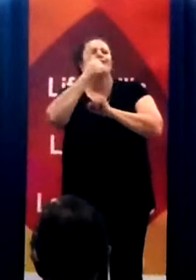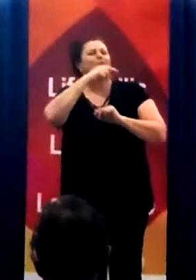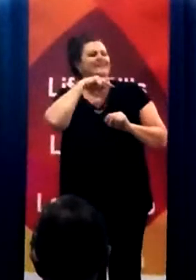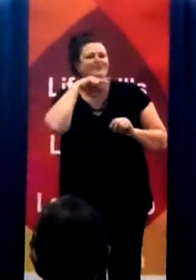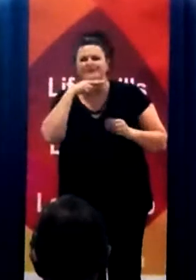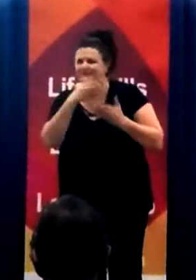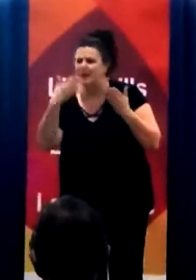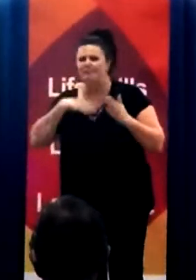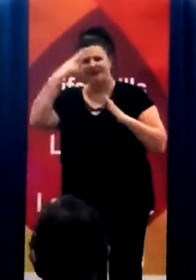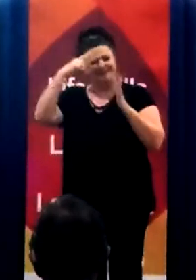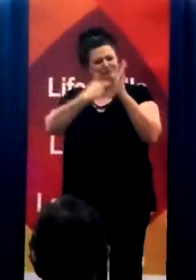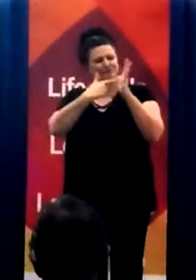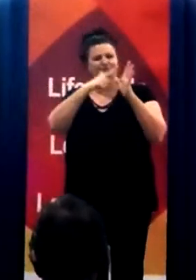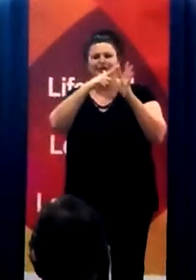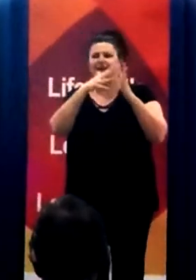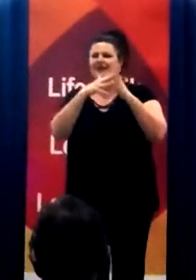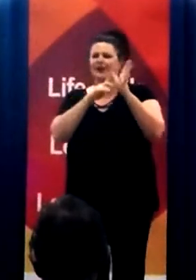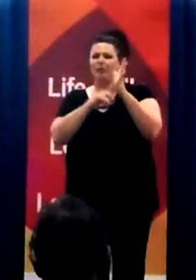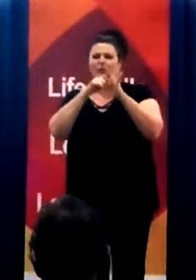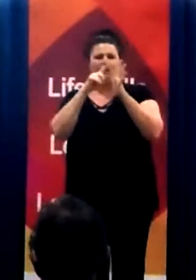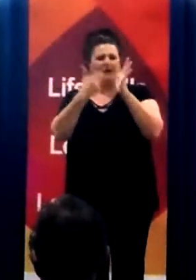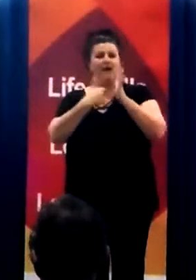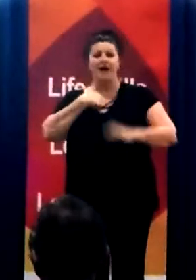My name is Rae Walker and I am Deaf.